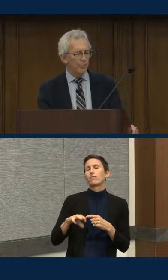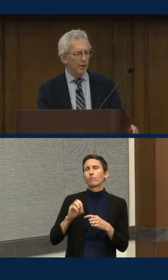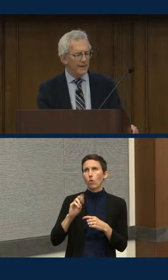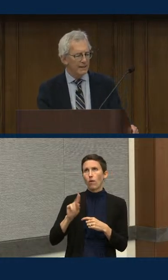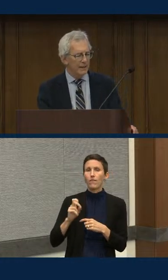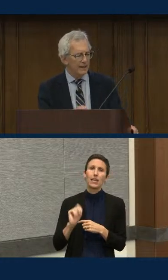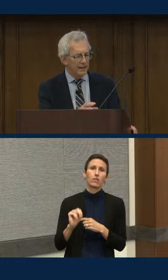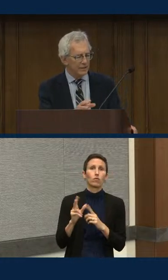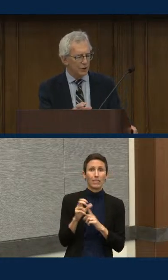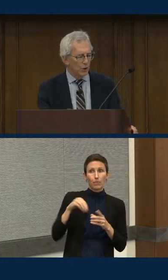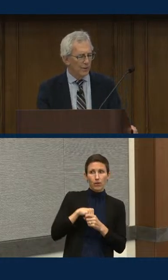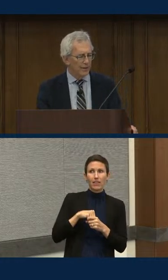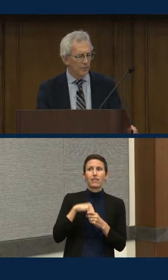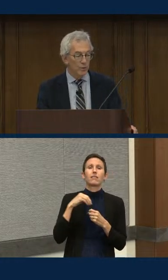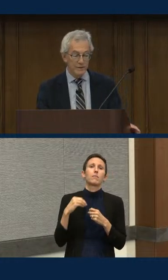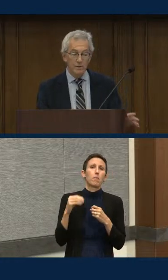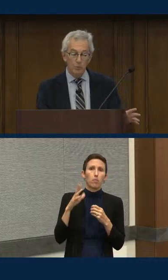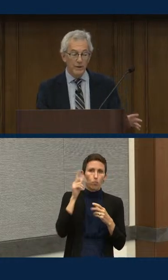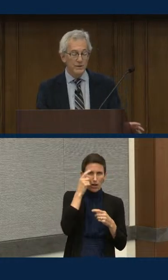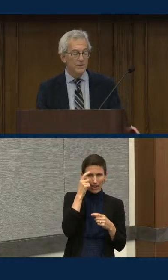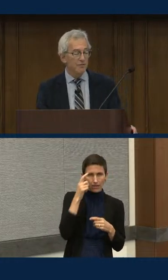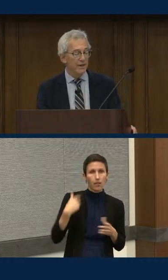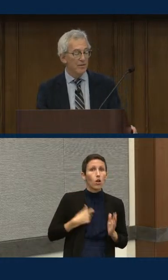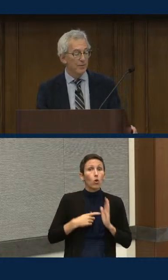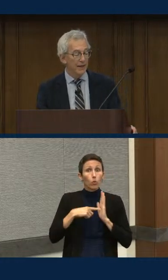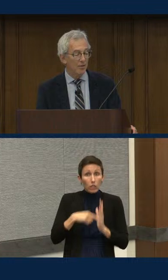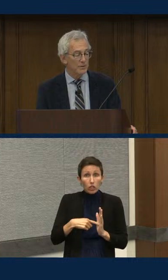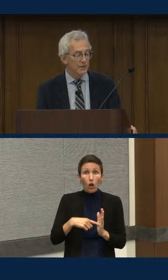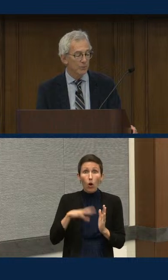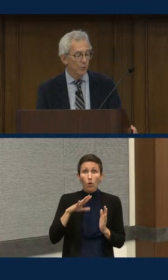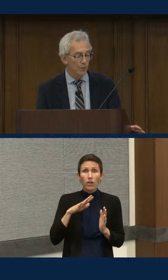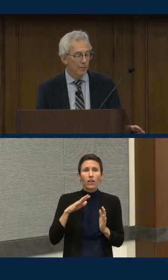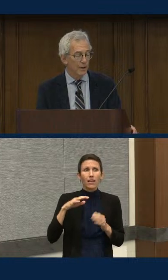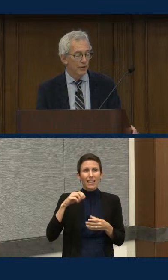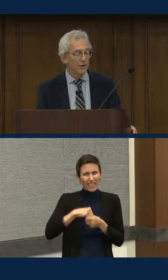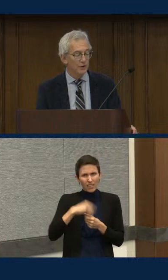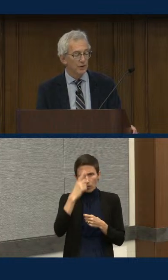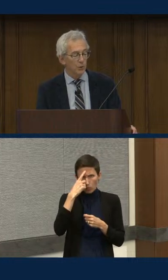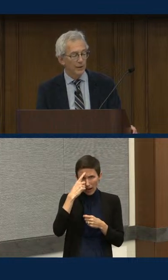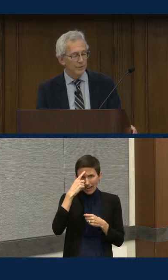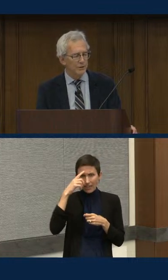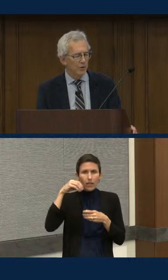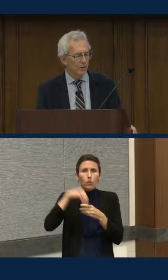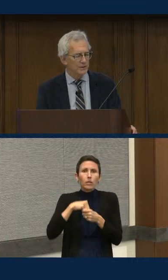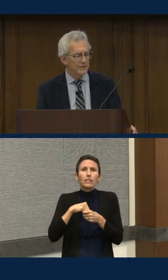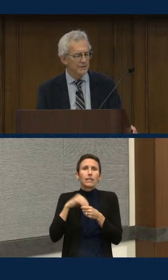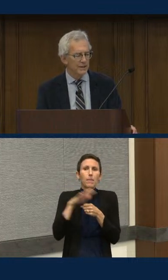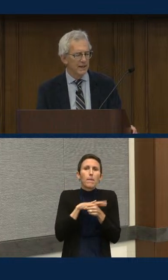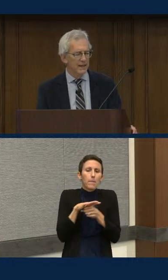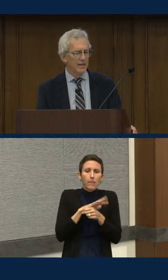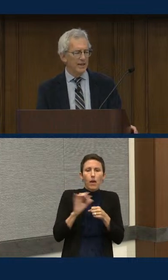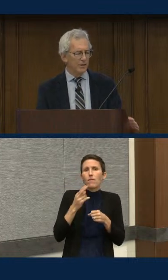the brain and showed it was in regions of the hypothalamus that